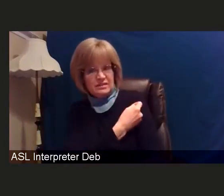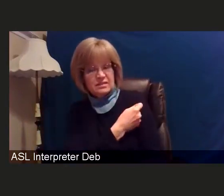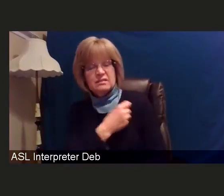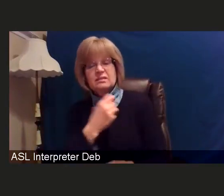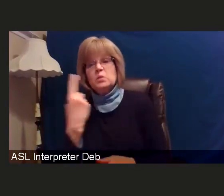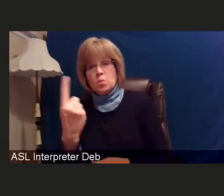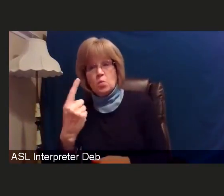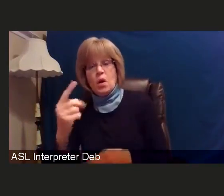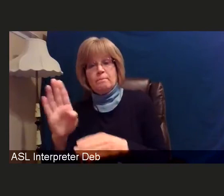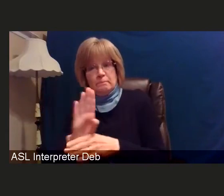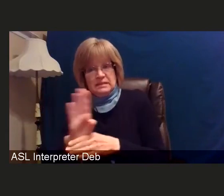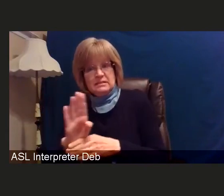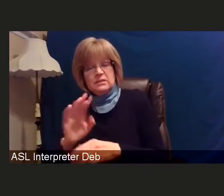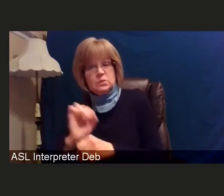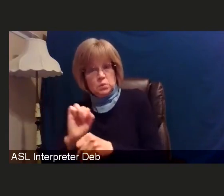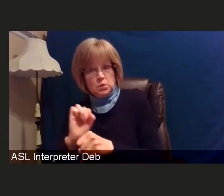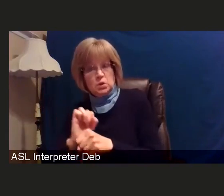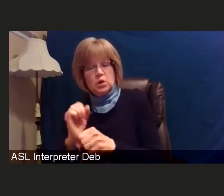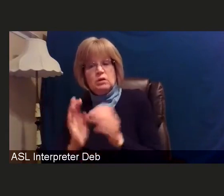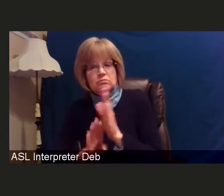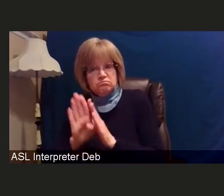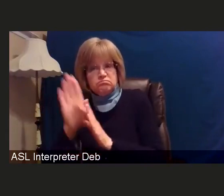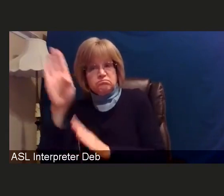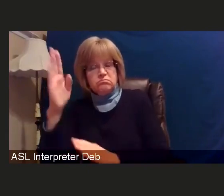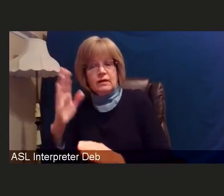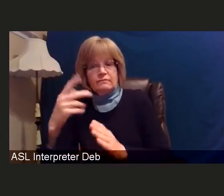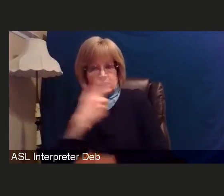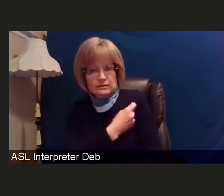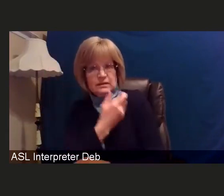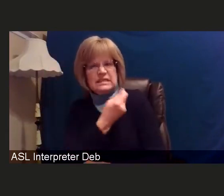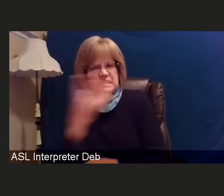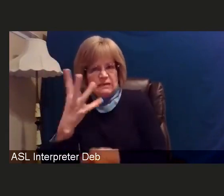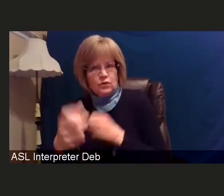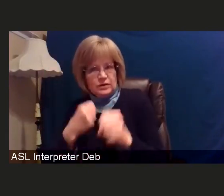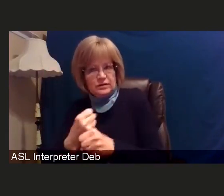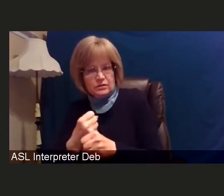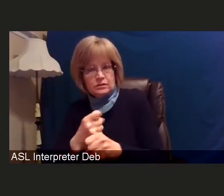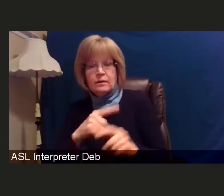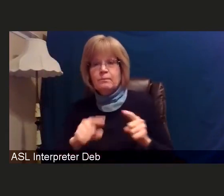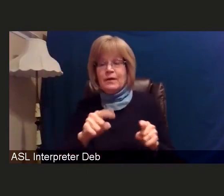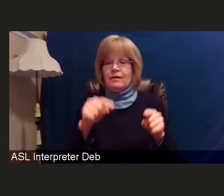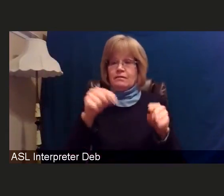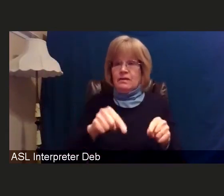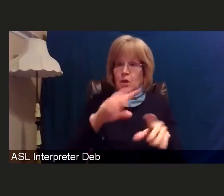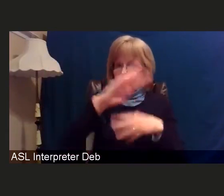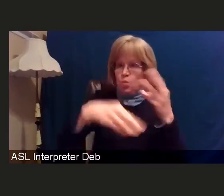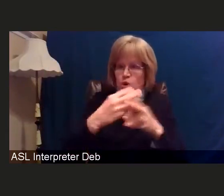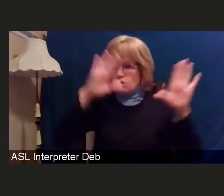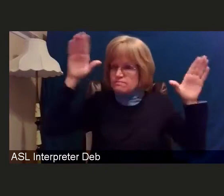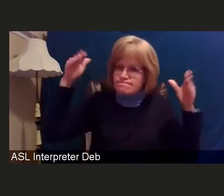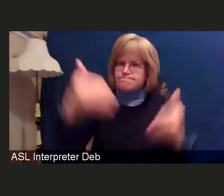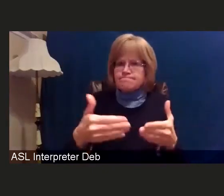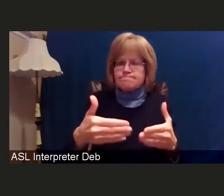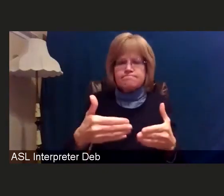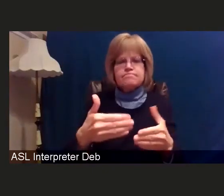and they work on a vaccine for several years, it has allowed us to have a vaccine in approximately one year.